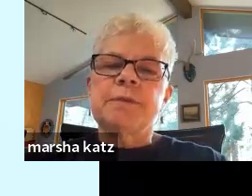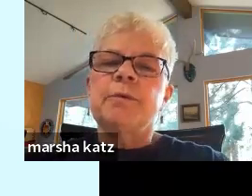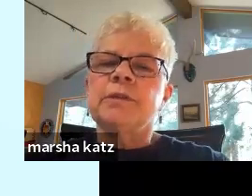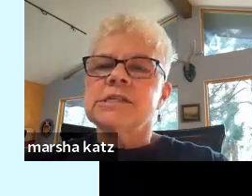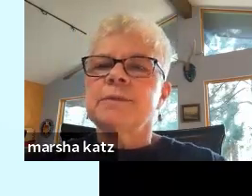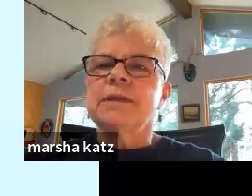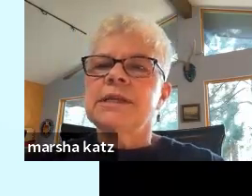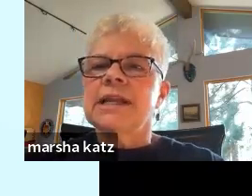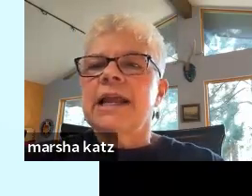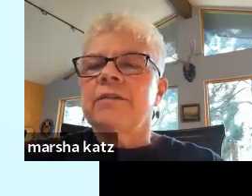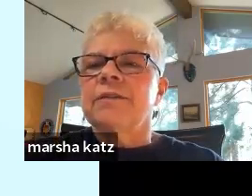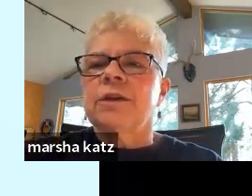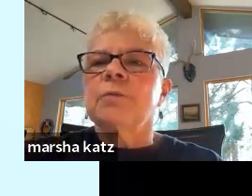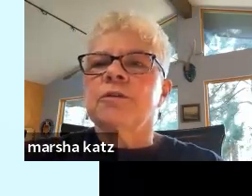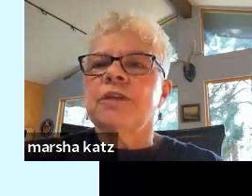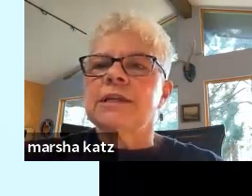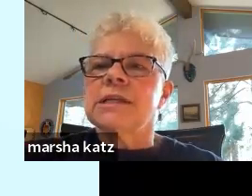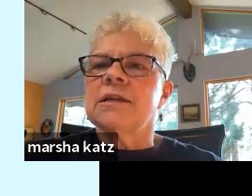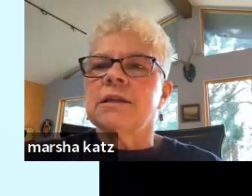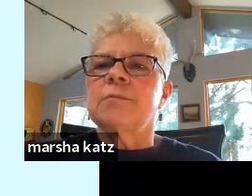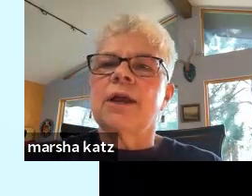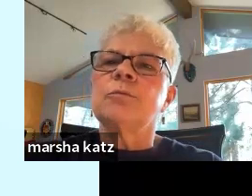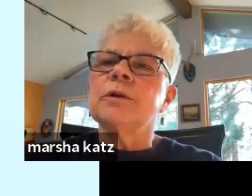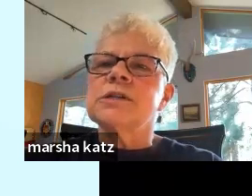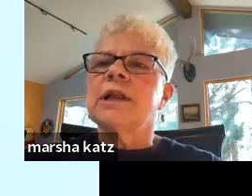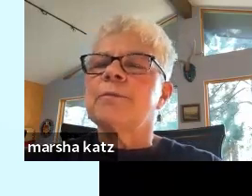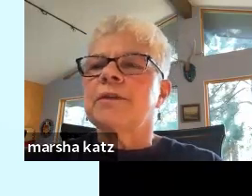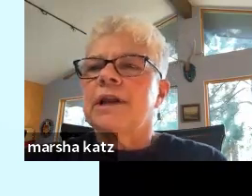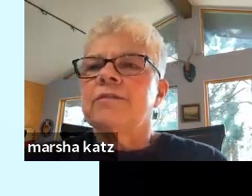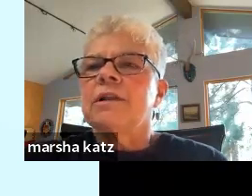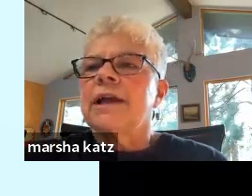there are many books that are written by first-person accounts with people